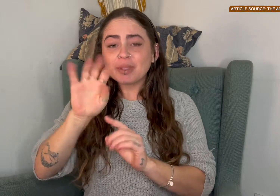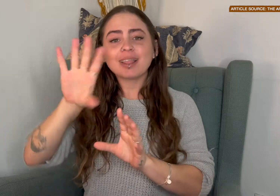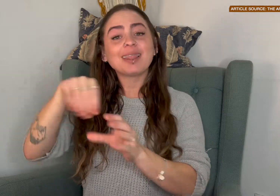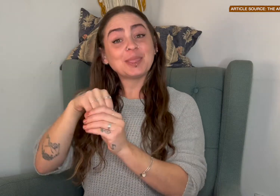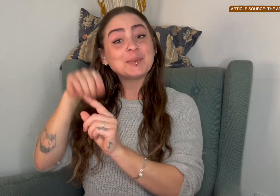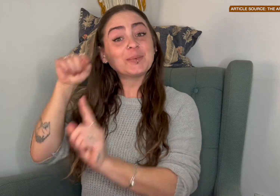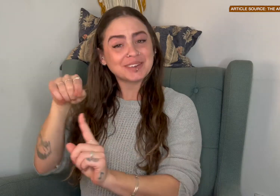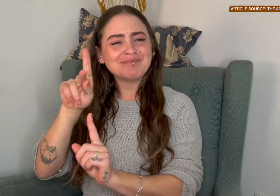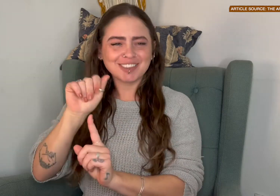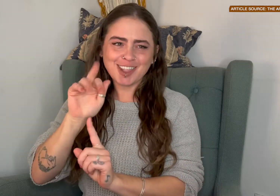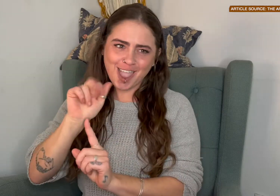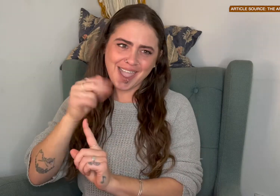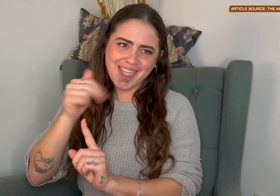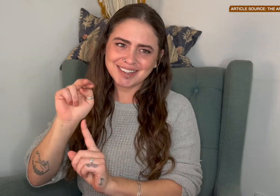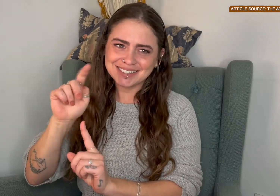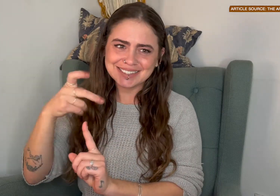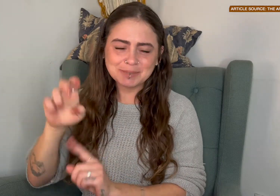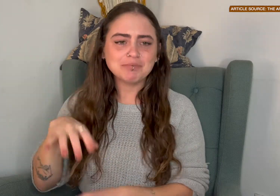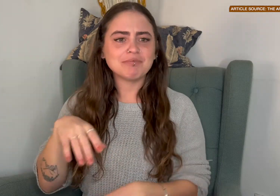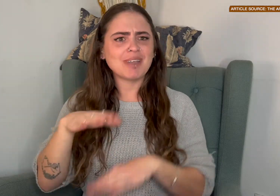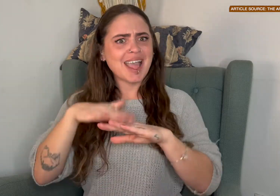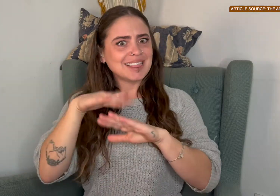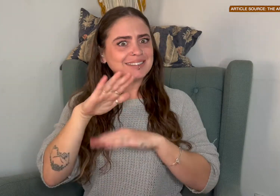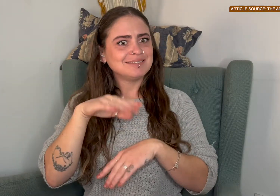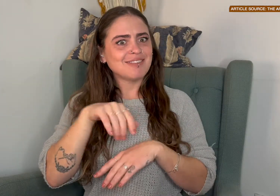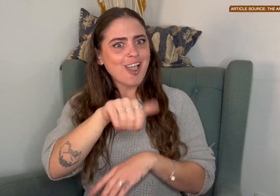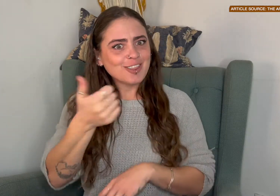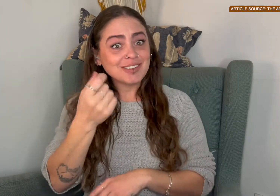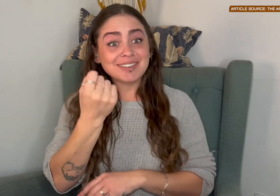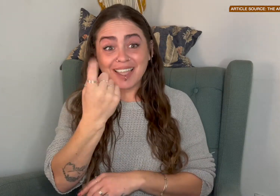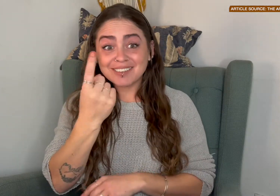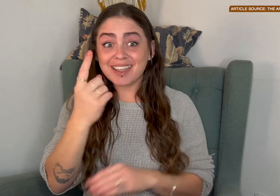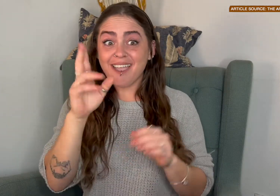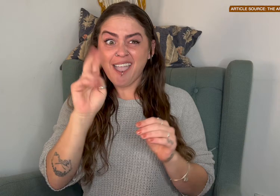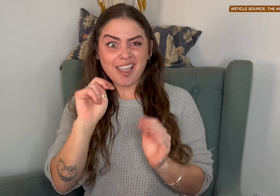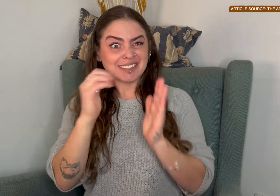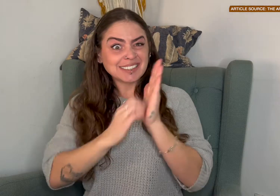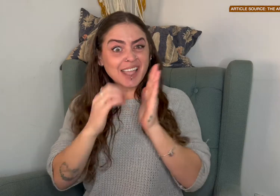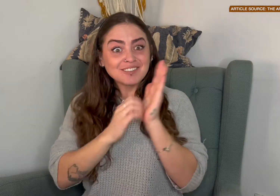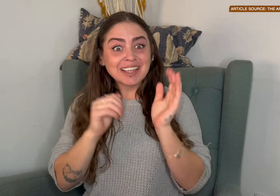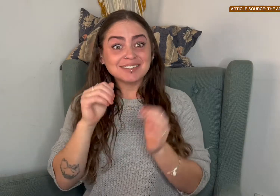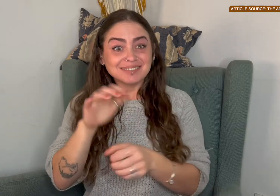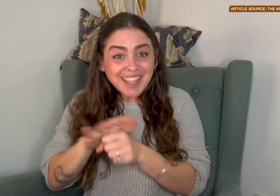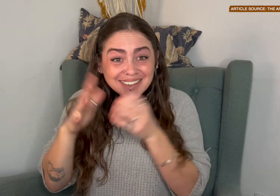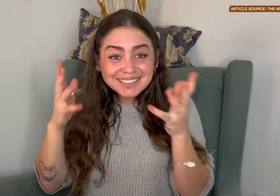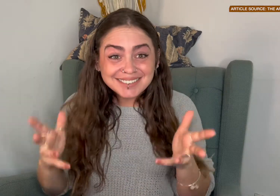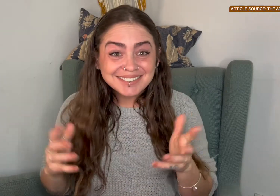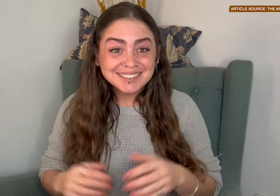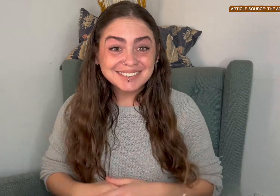and includes Karahan Tepe and at least 11 other unexcavated sites.